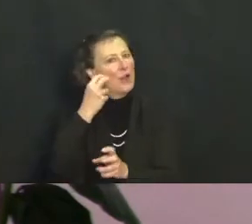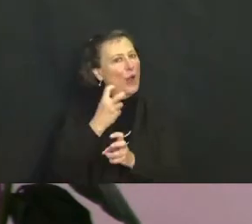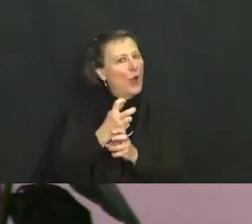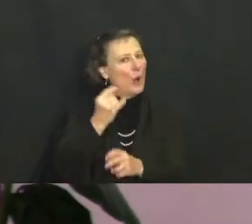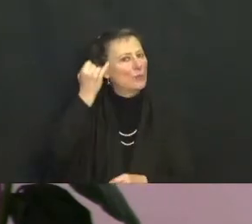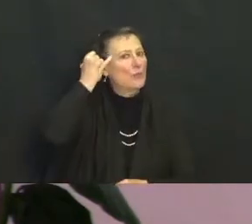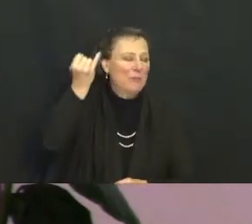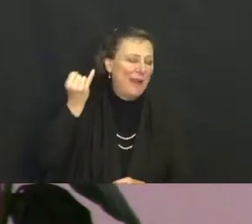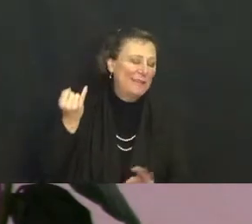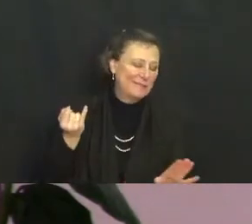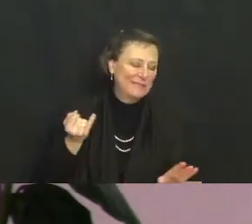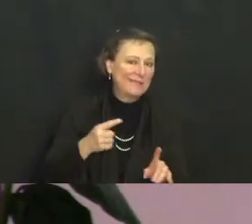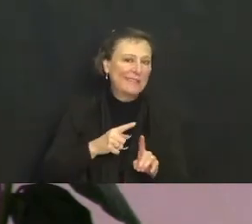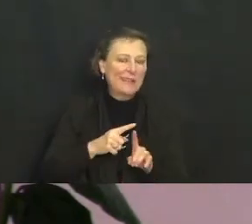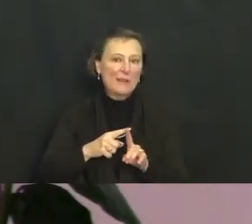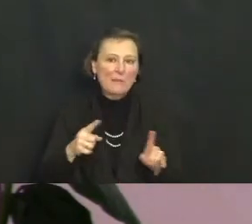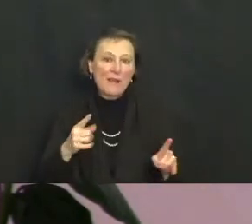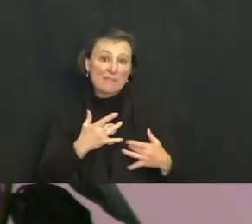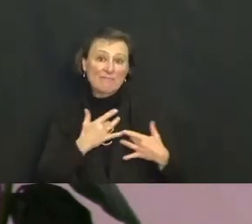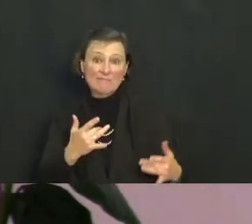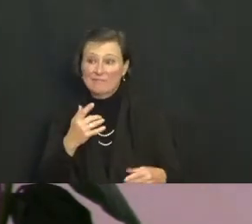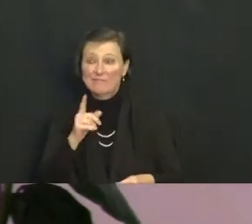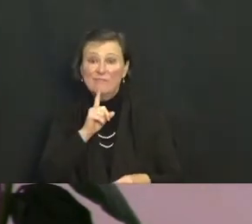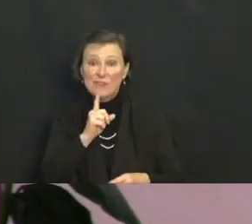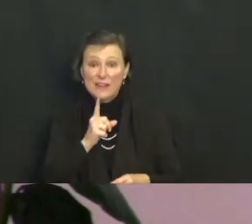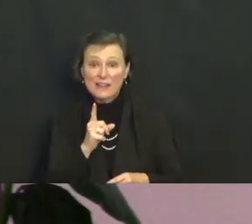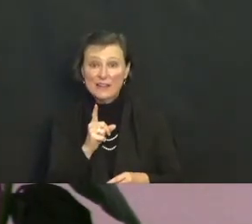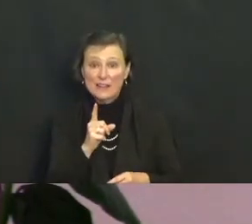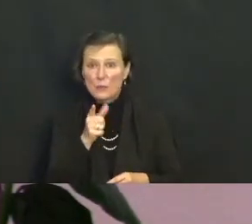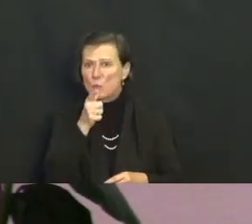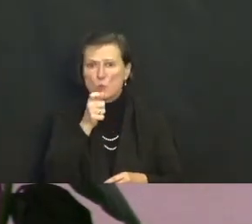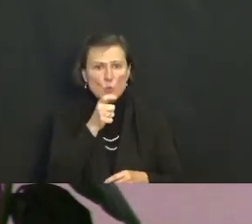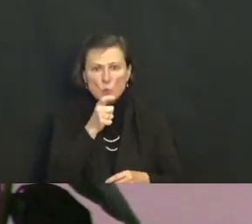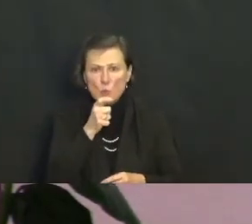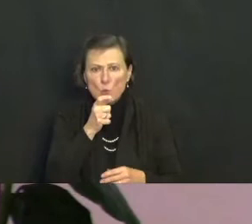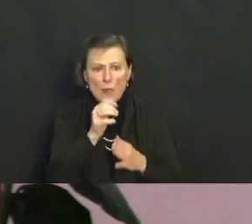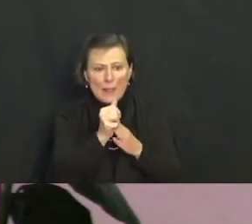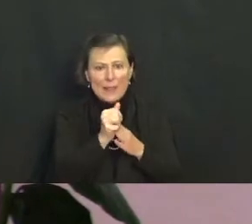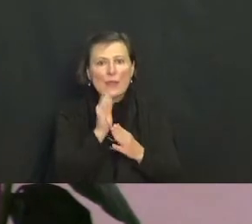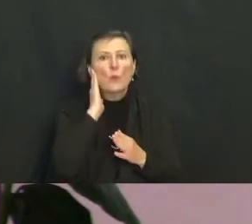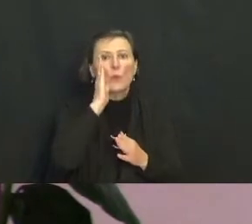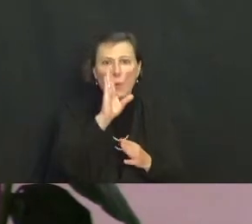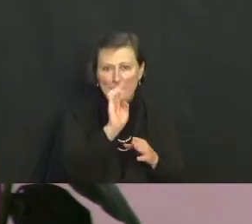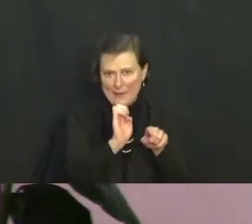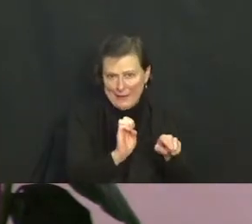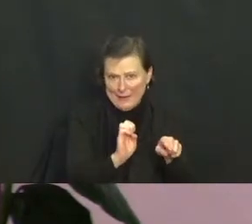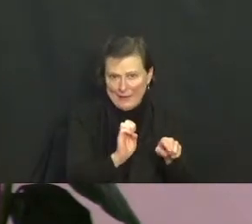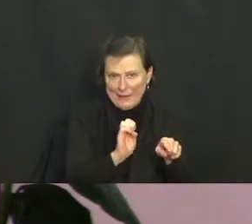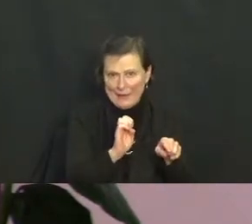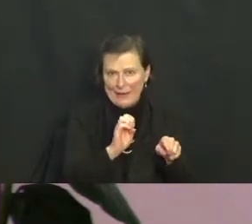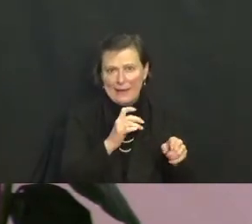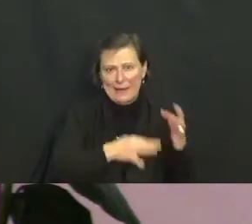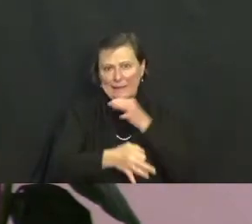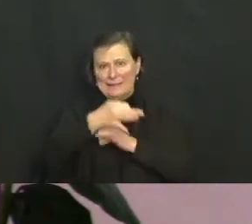But, the likelihood that, whoever the leader was, that would have appeared in King's place,